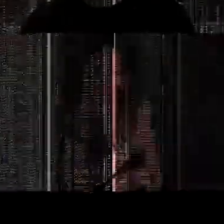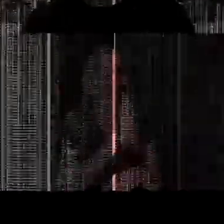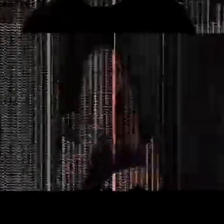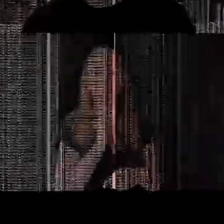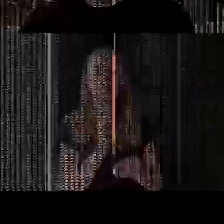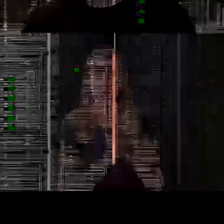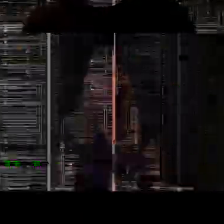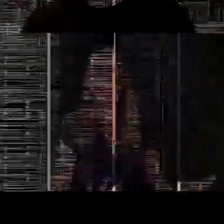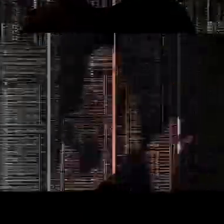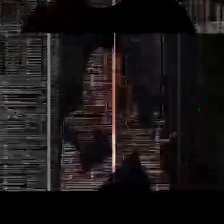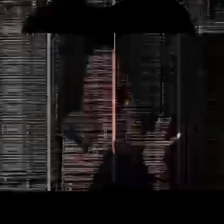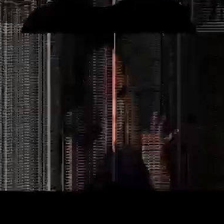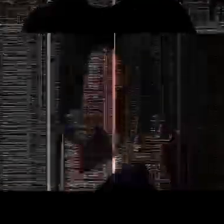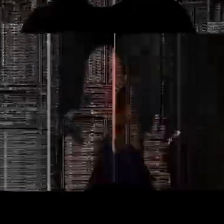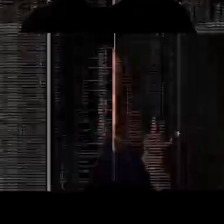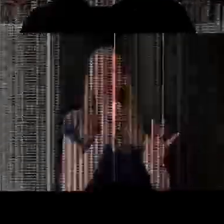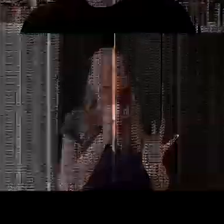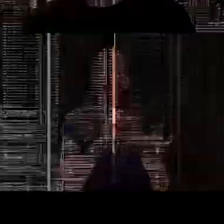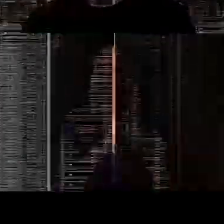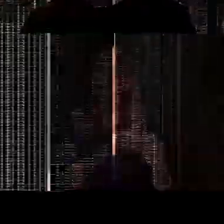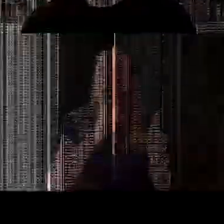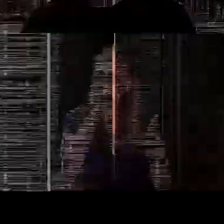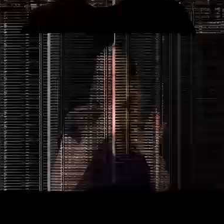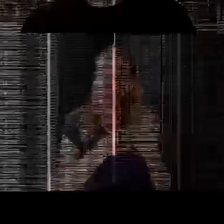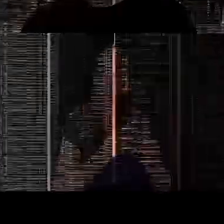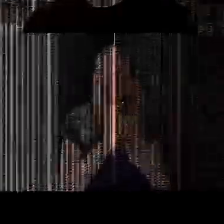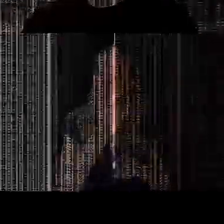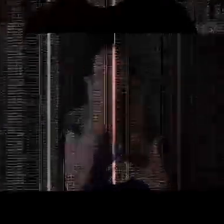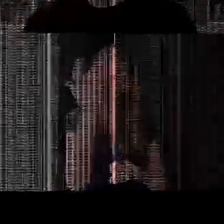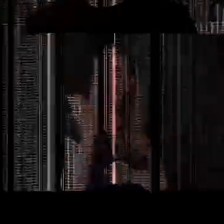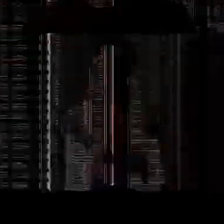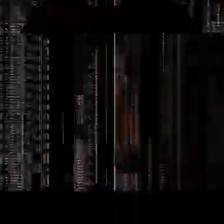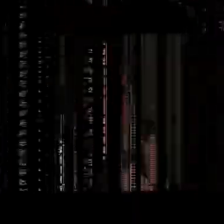but I think that if we forget that there's a wide profile of people with a wide variety of barriers,